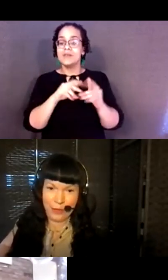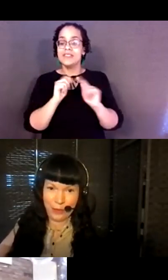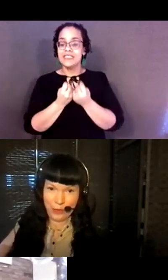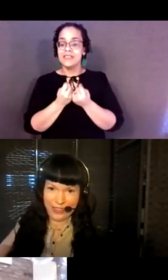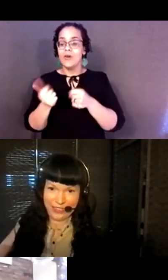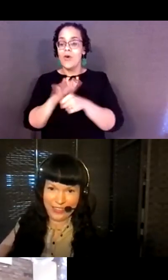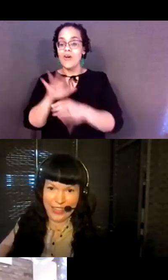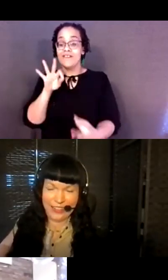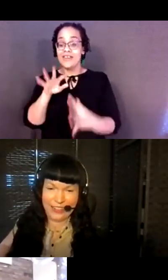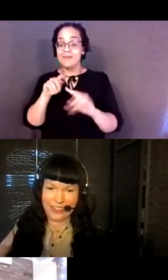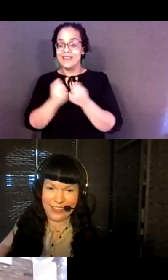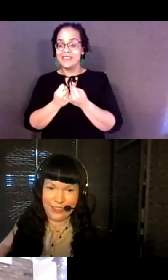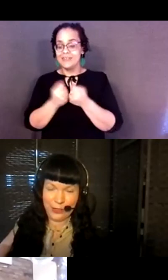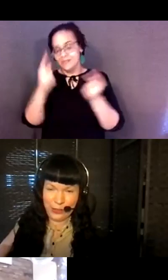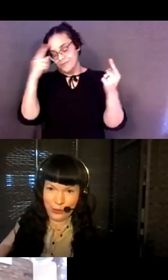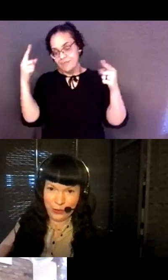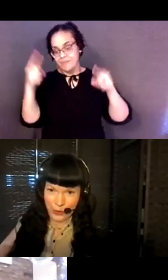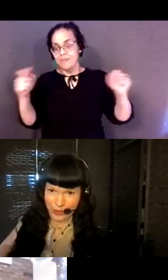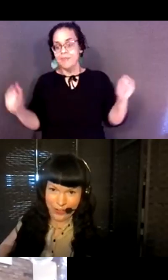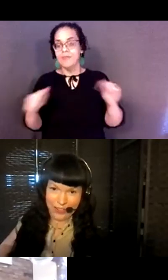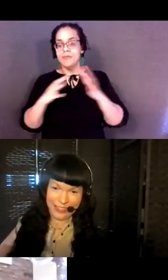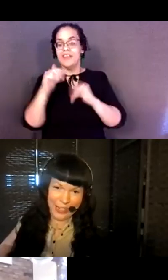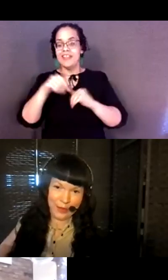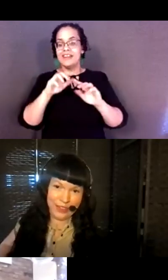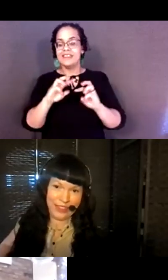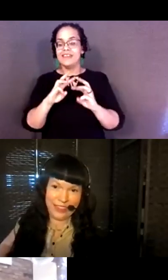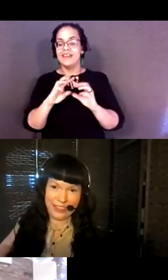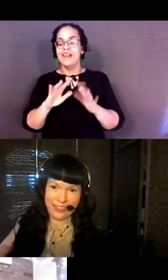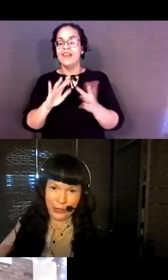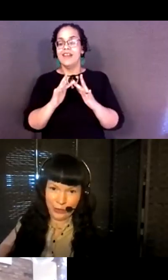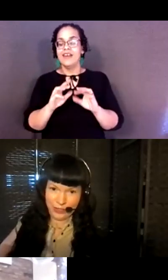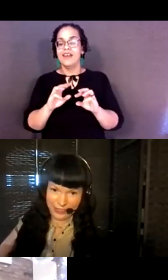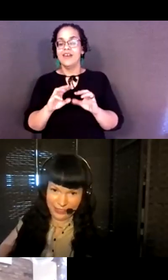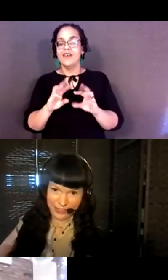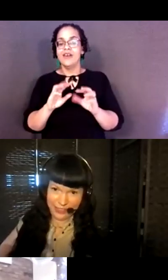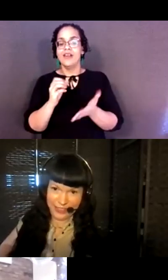bring this together. This concludes our